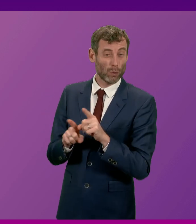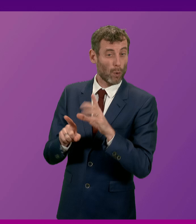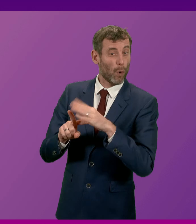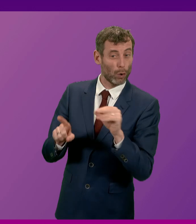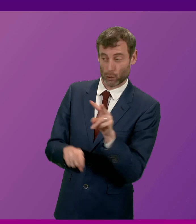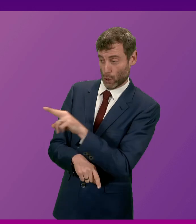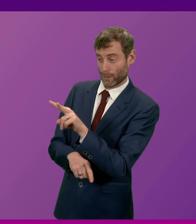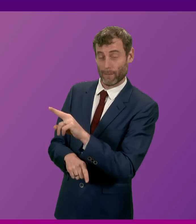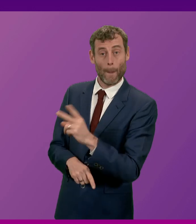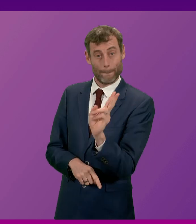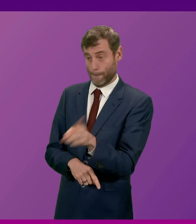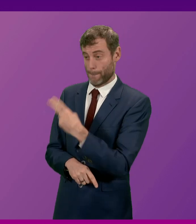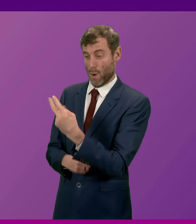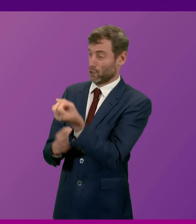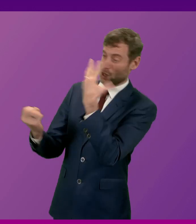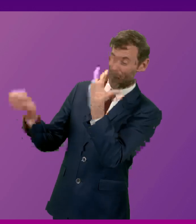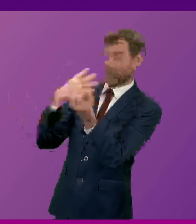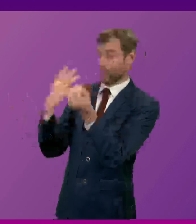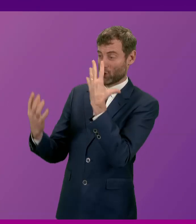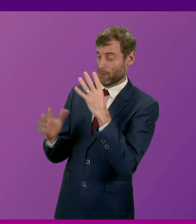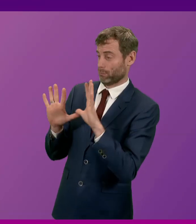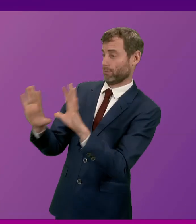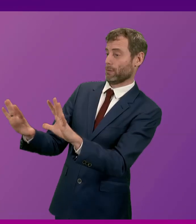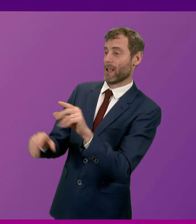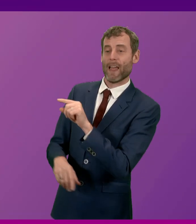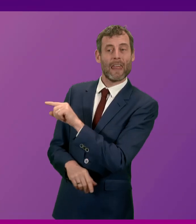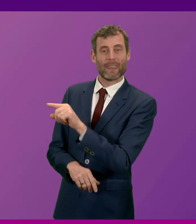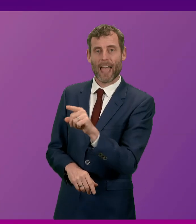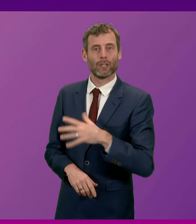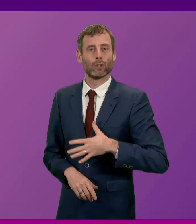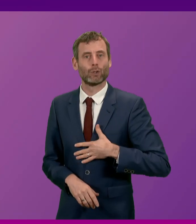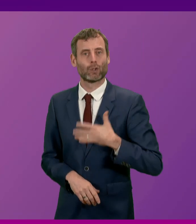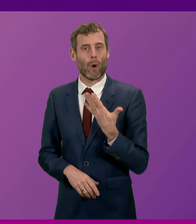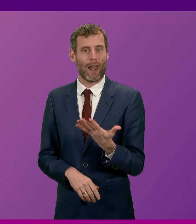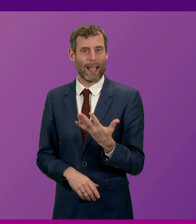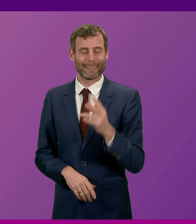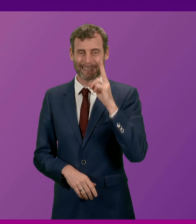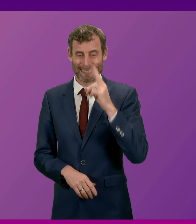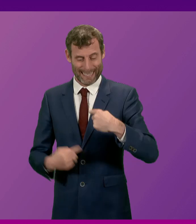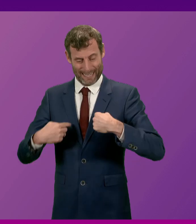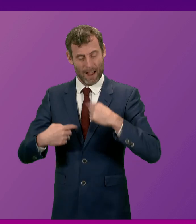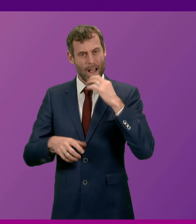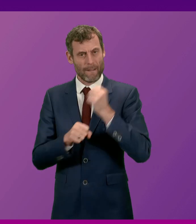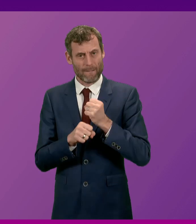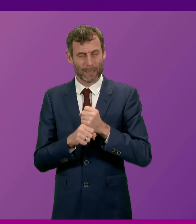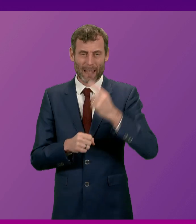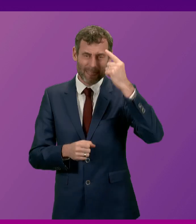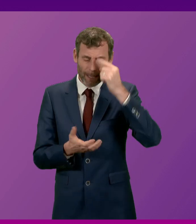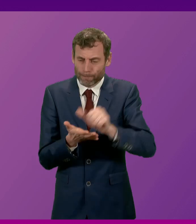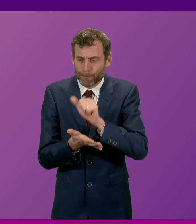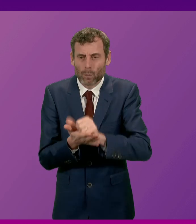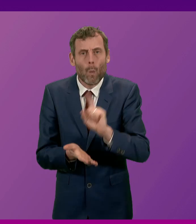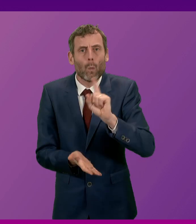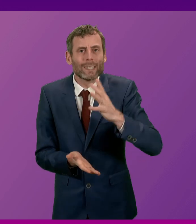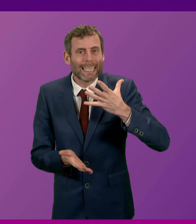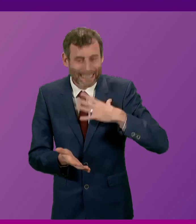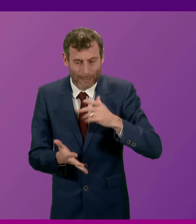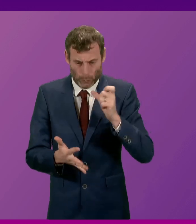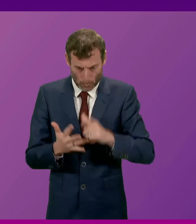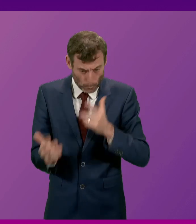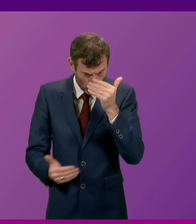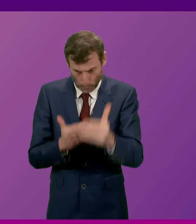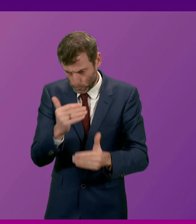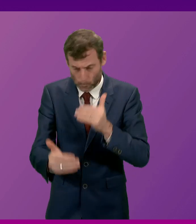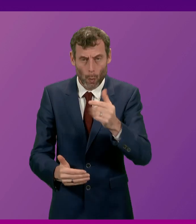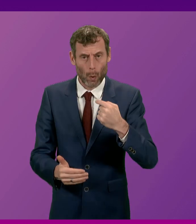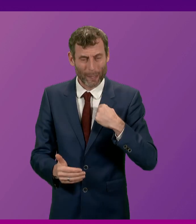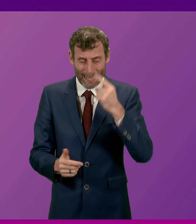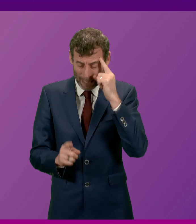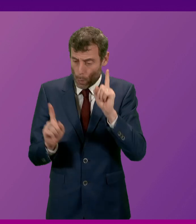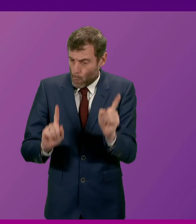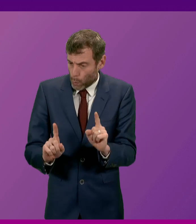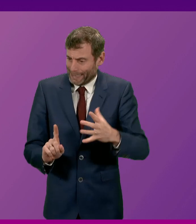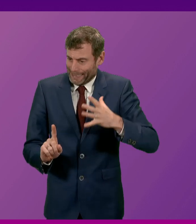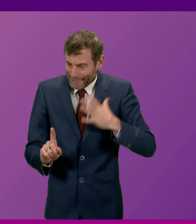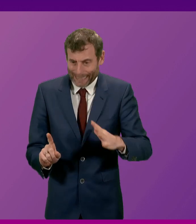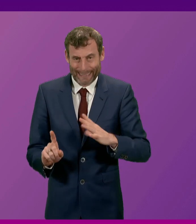shouting at me today—is that they do not like the pragmatism that the Government is now deploying.